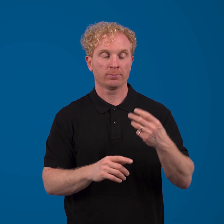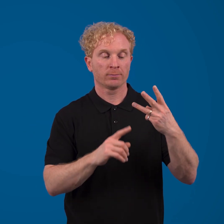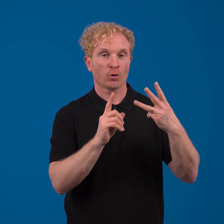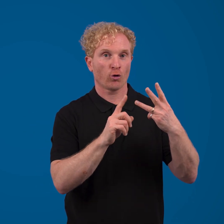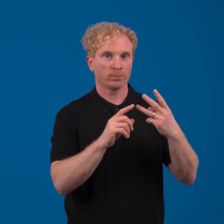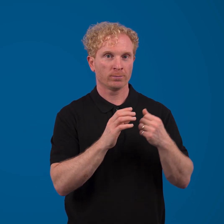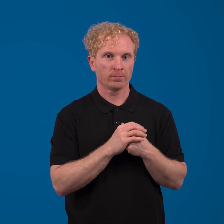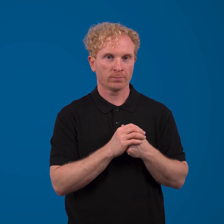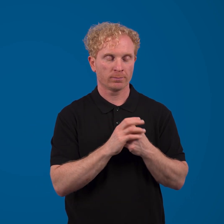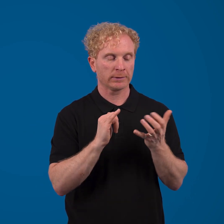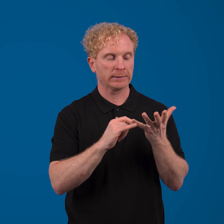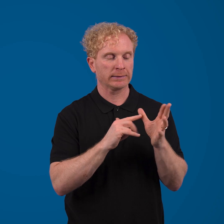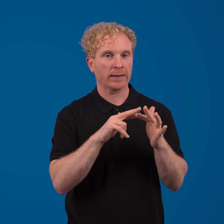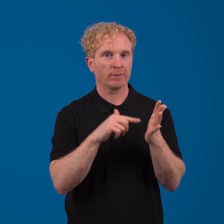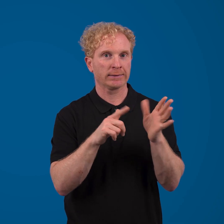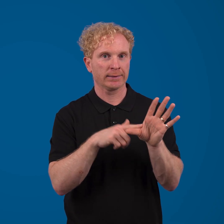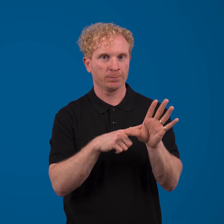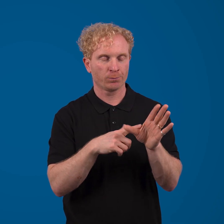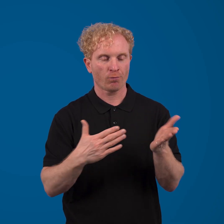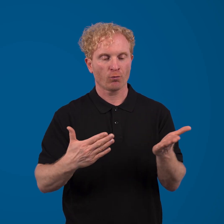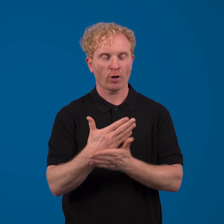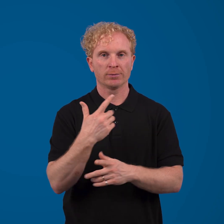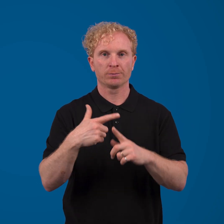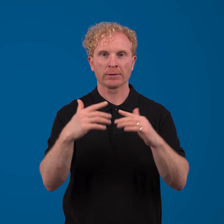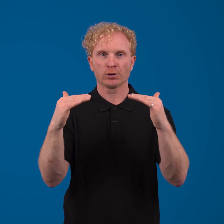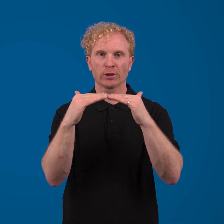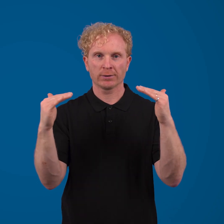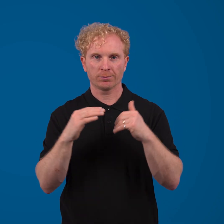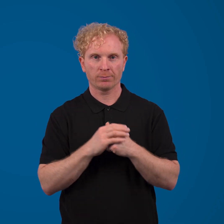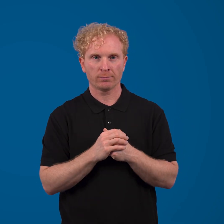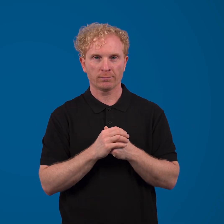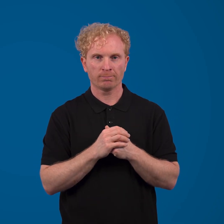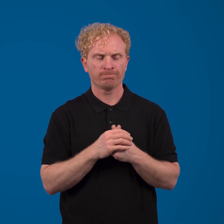Safety, Rights and Justice